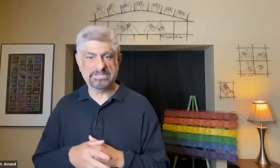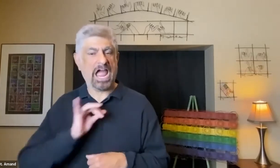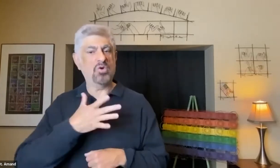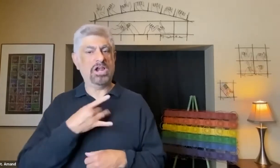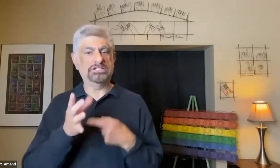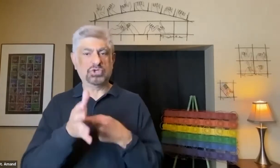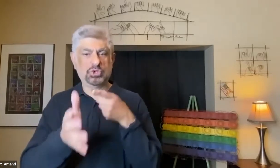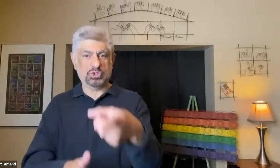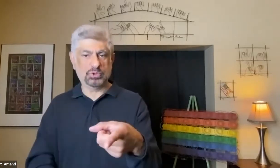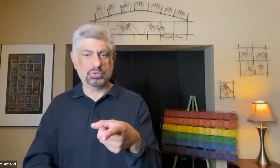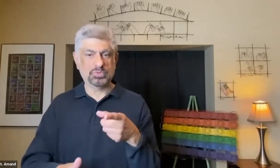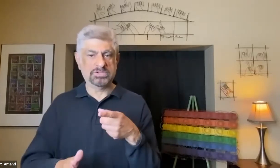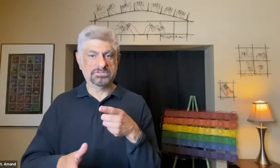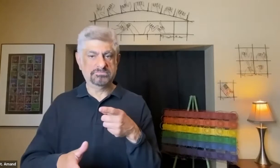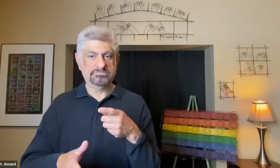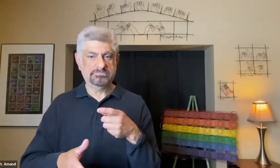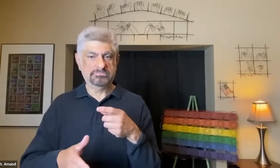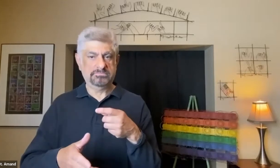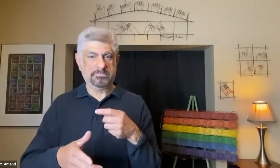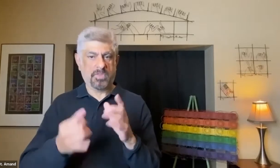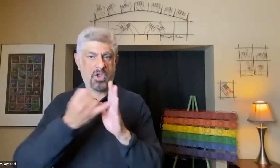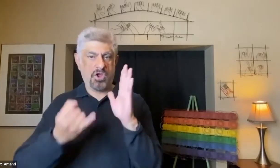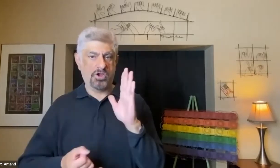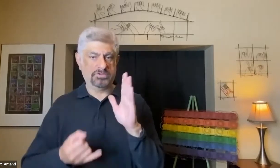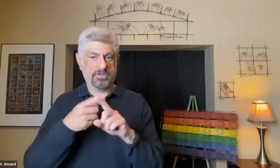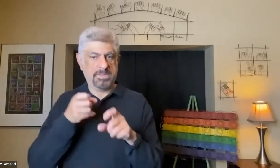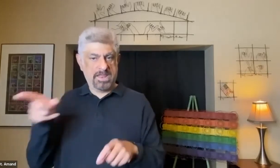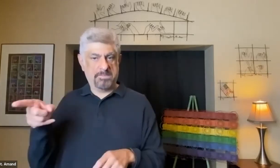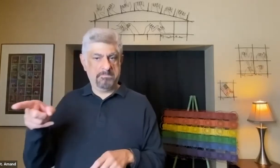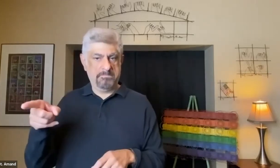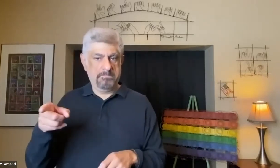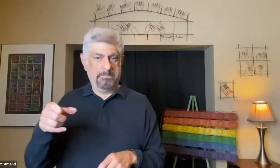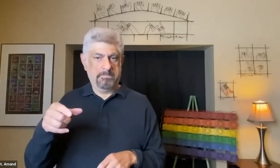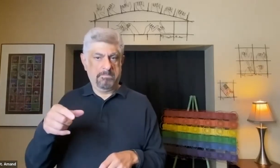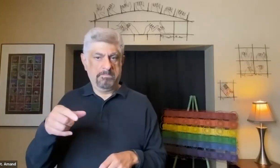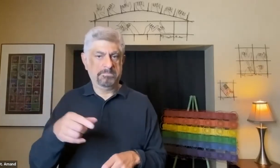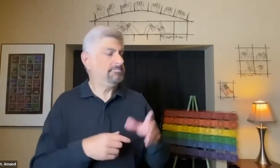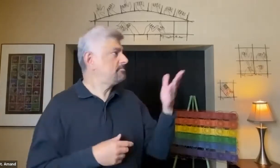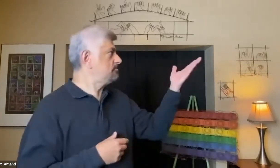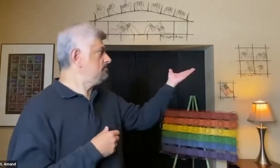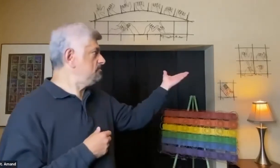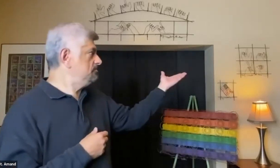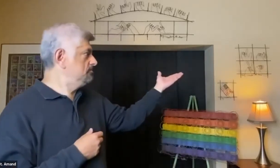Ha ha ha! He just never stopped making art and, in fact, I'm going to show you some of his artwork.